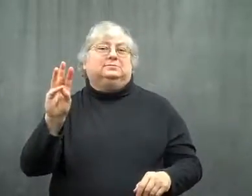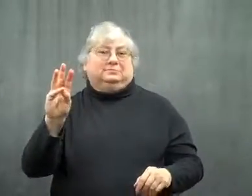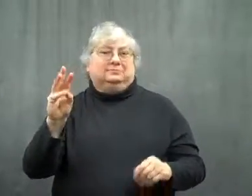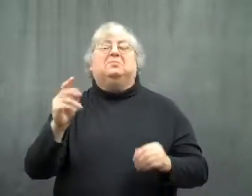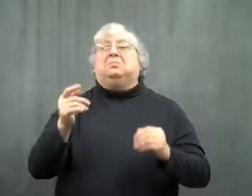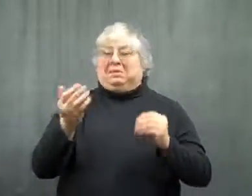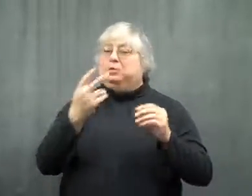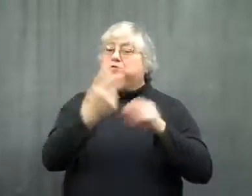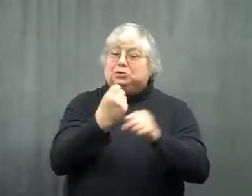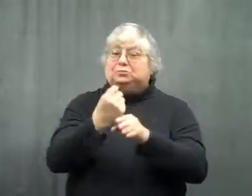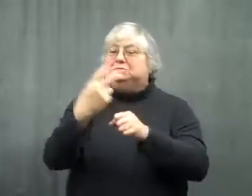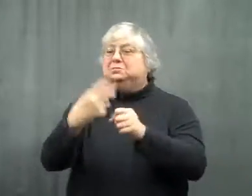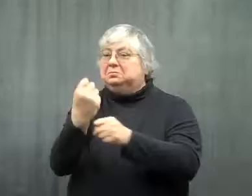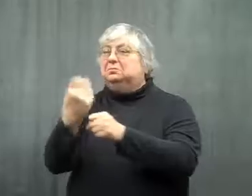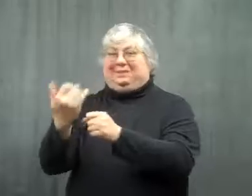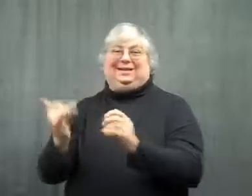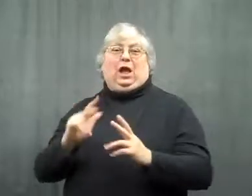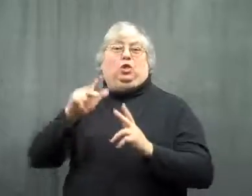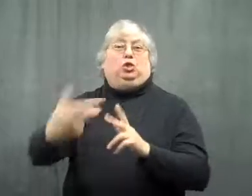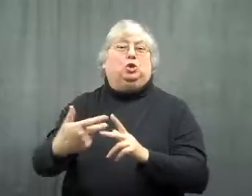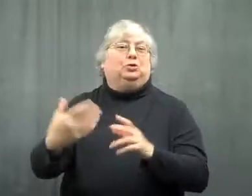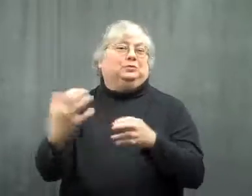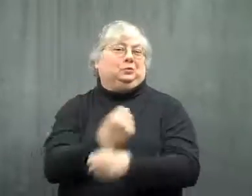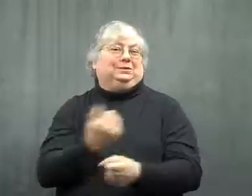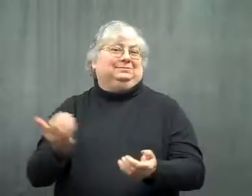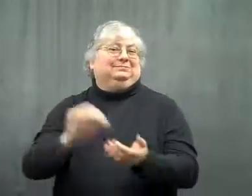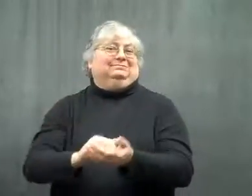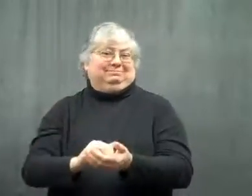This is the third 2 year term she has been elected to.